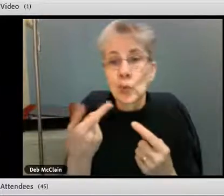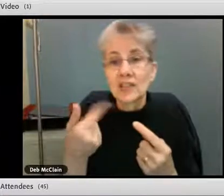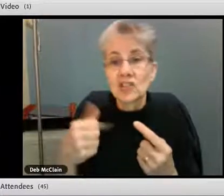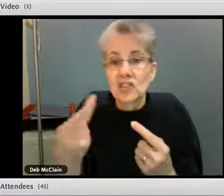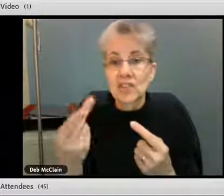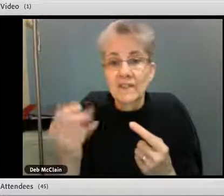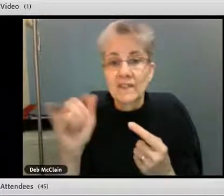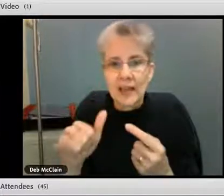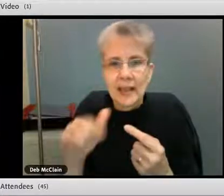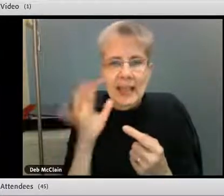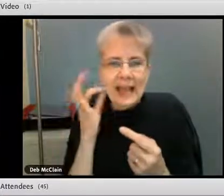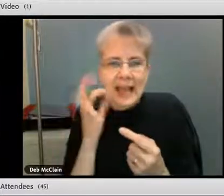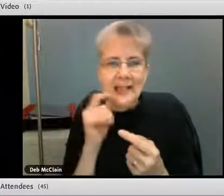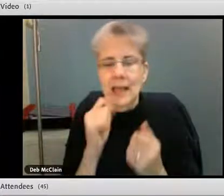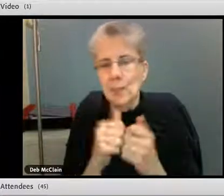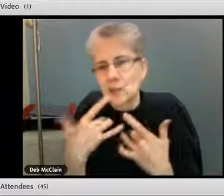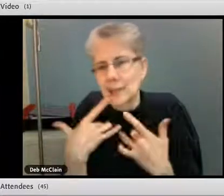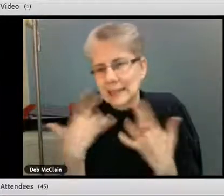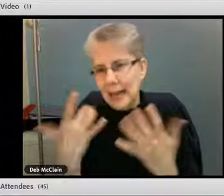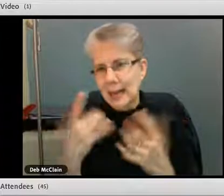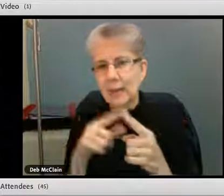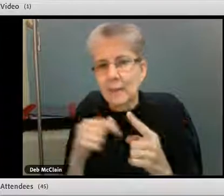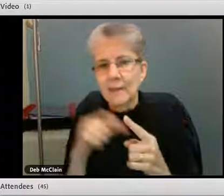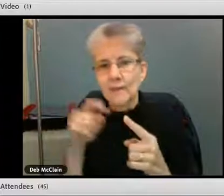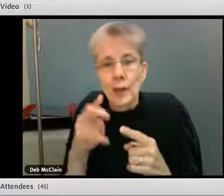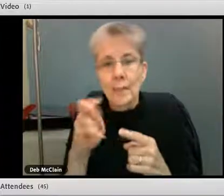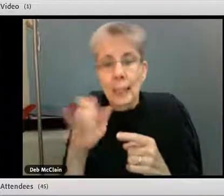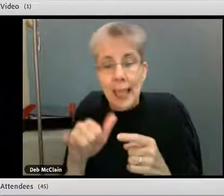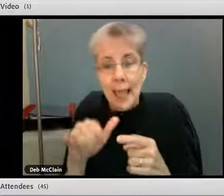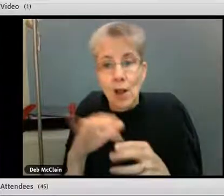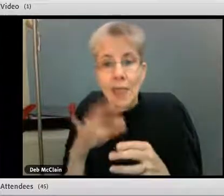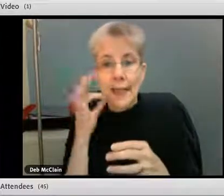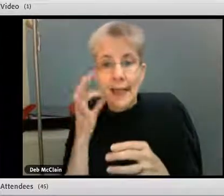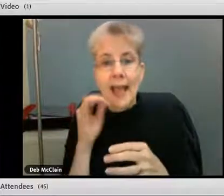but if you hit play on the cat, the cat will have some action.